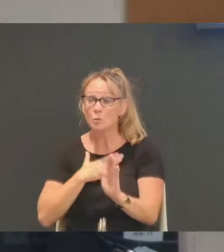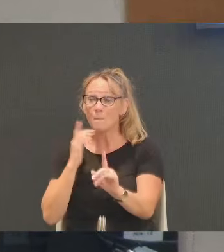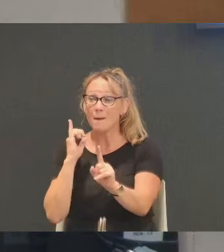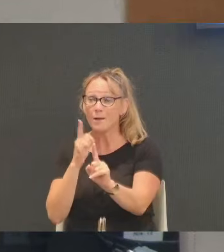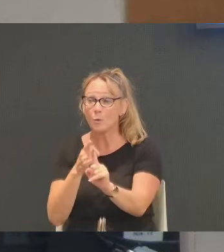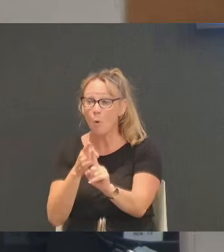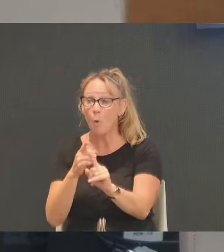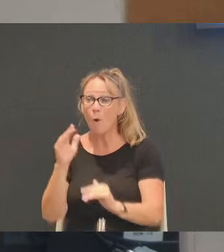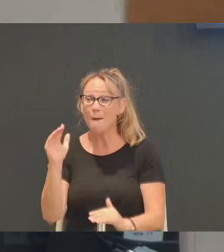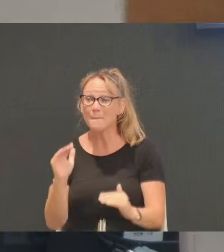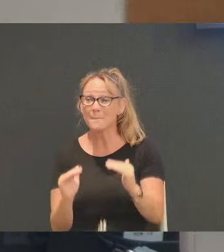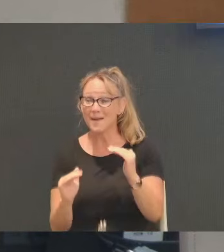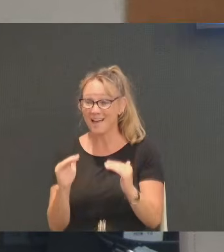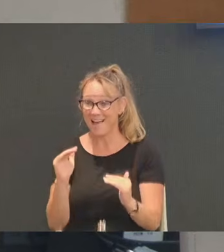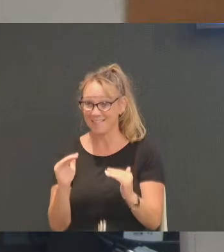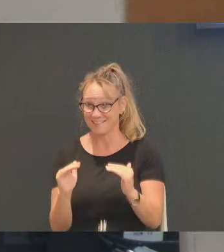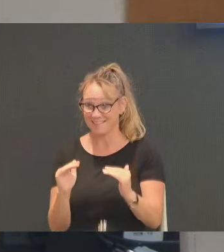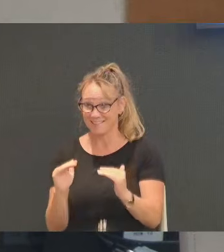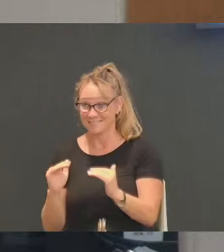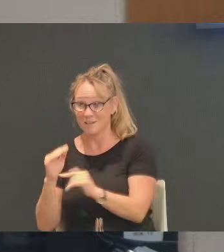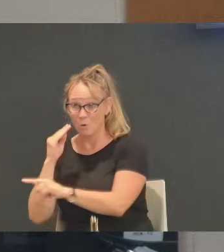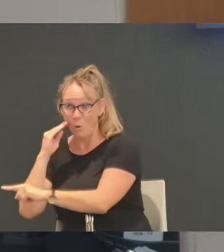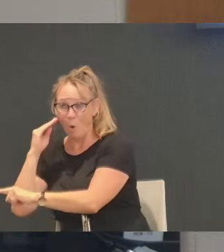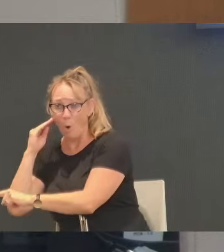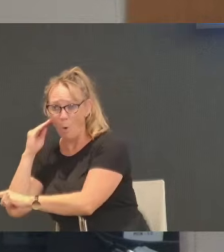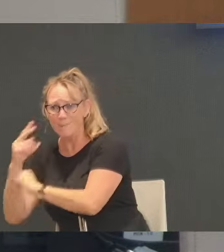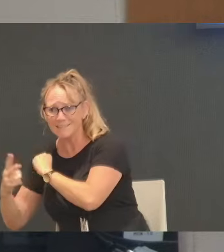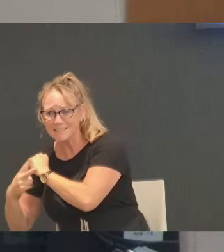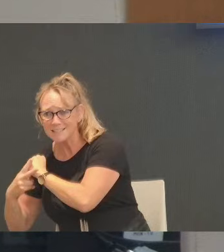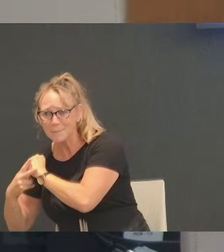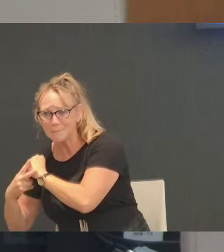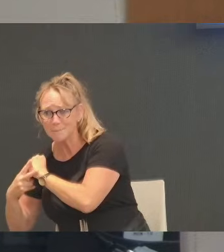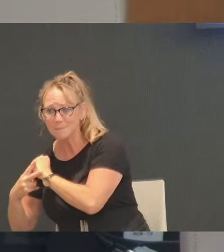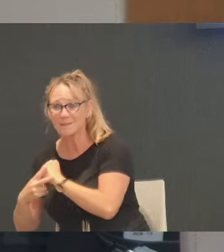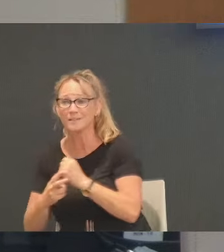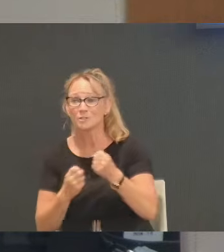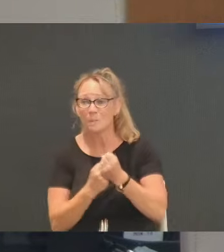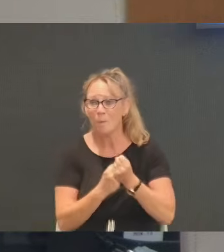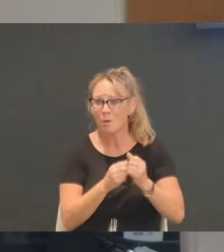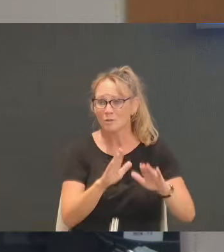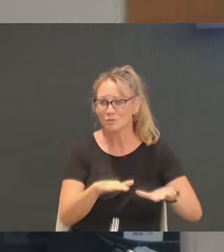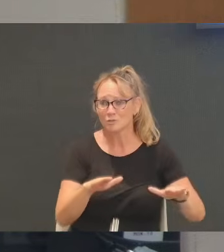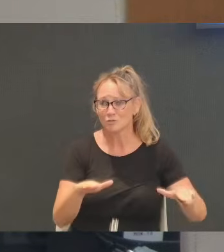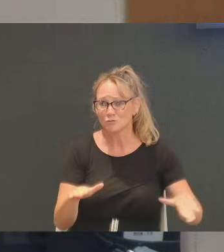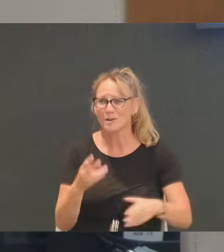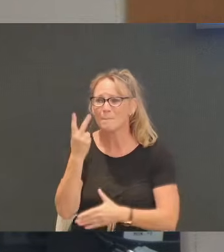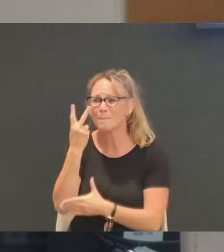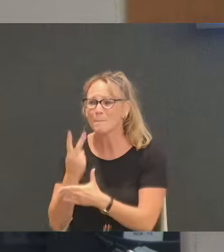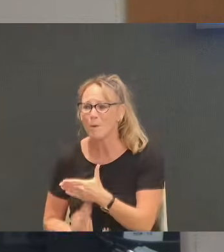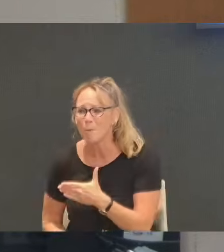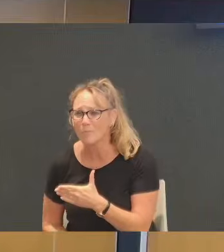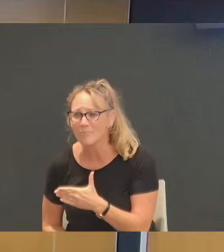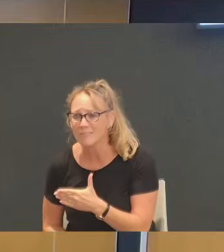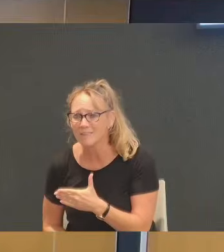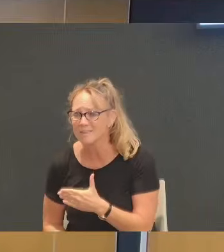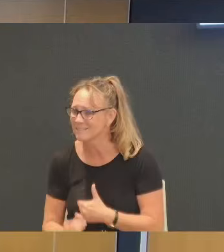on to their home but also support our children and not have to make a choice. Thank you. Thank you,